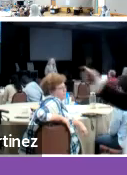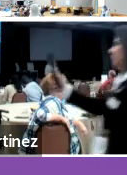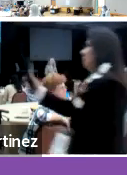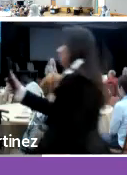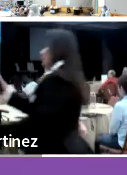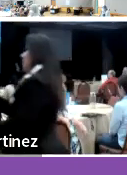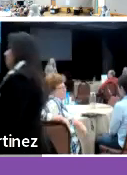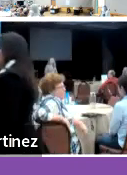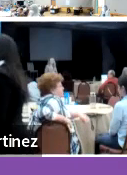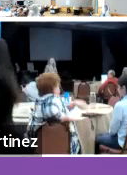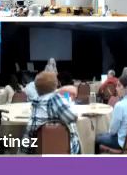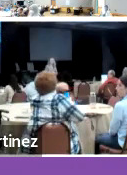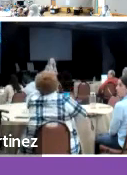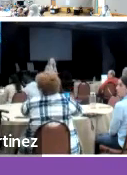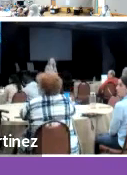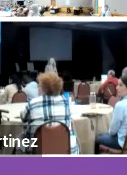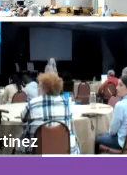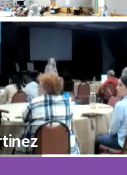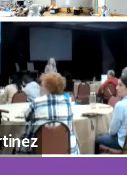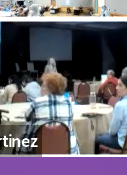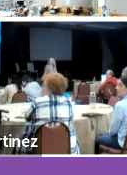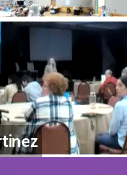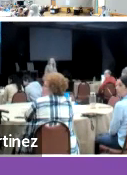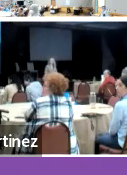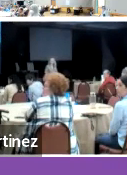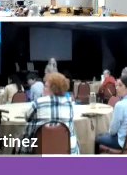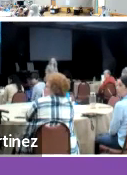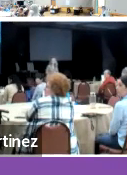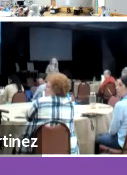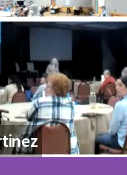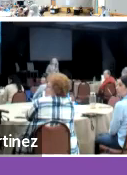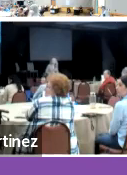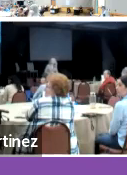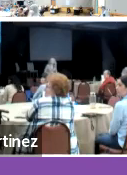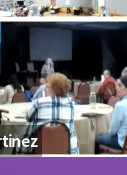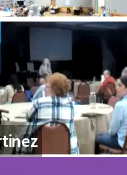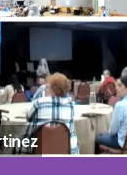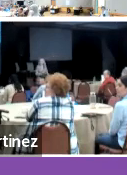thing with the service animal most individuals would never leave the dog